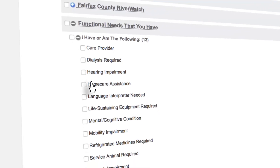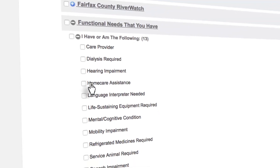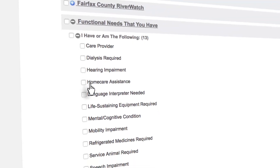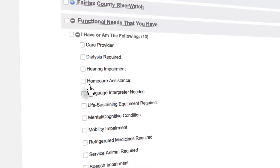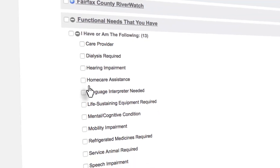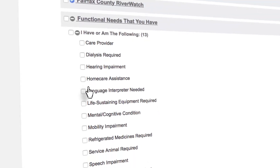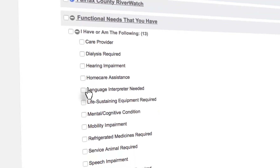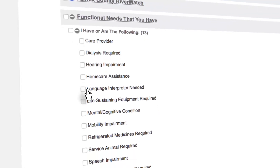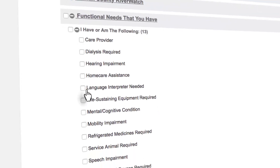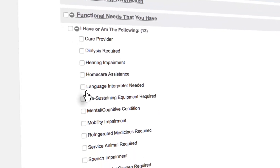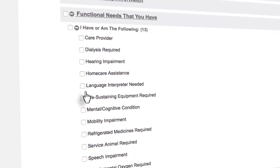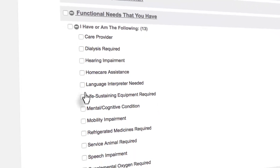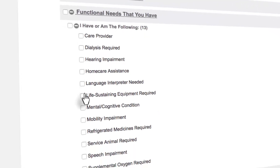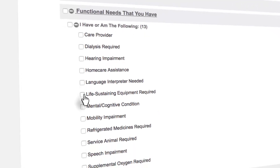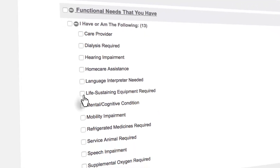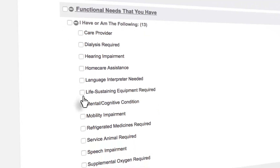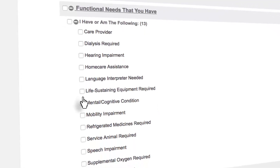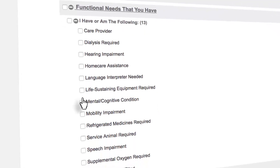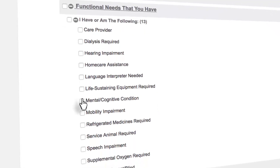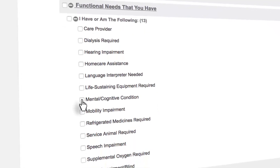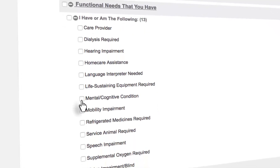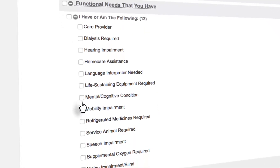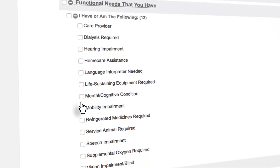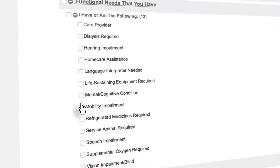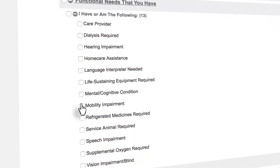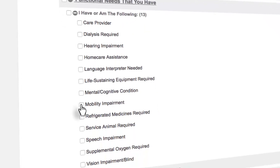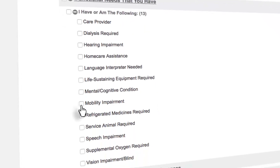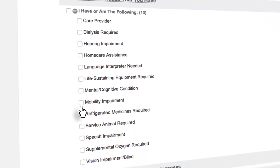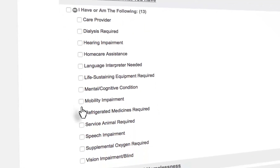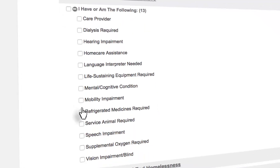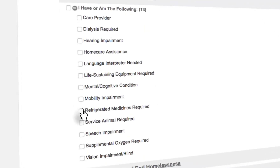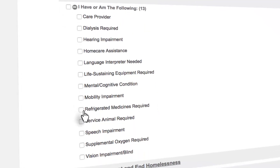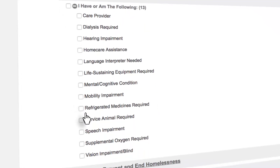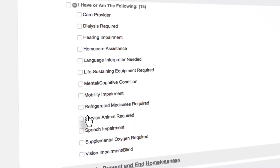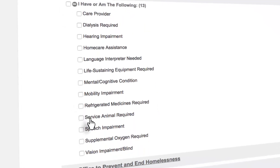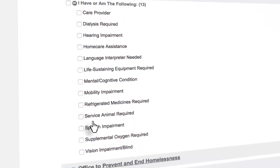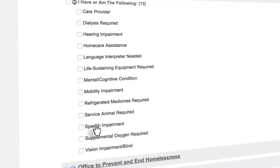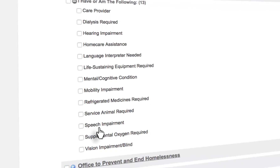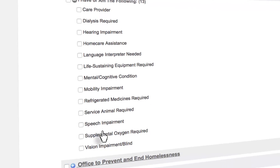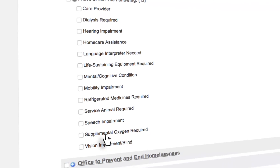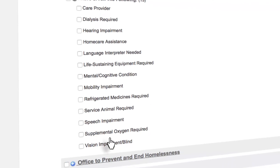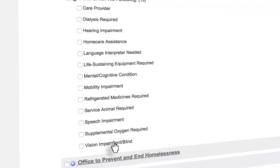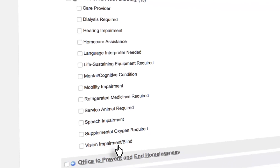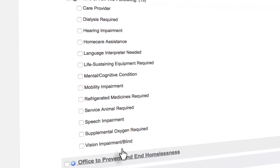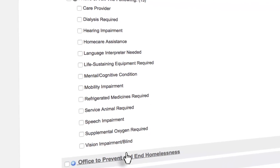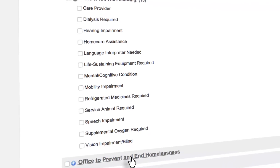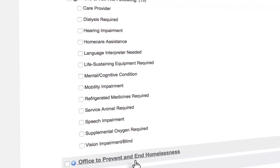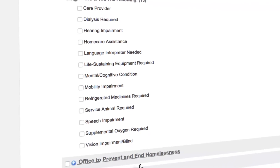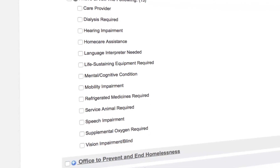important emergency alerts, notifications, and update to